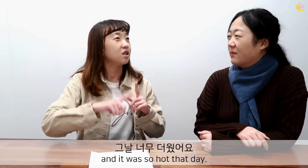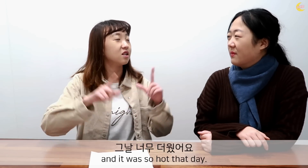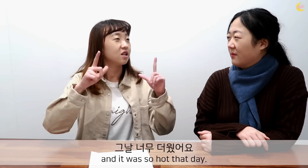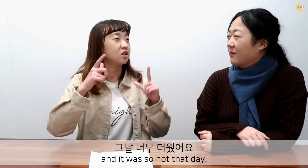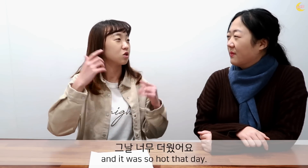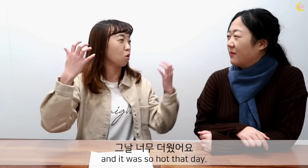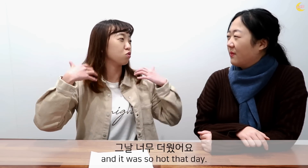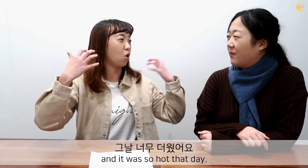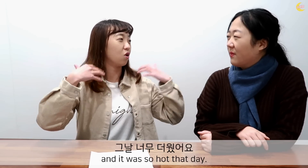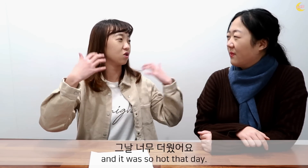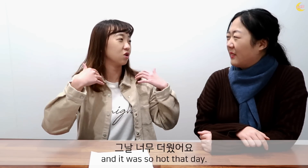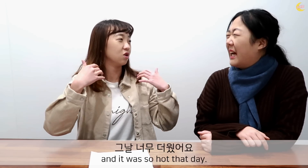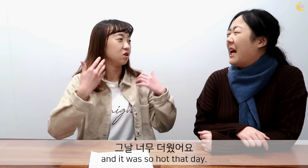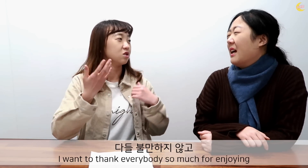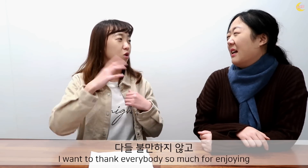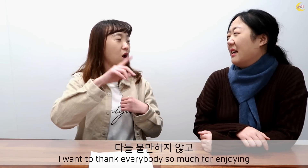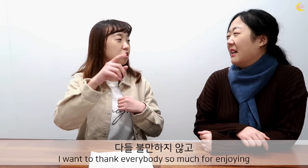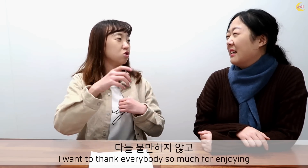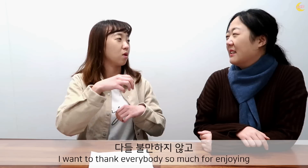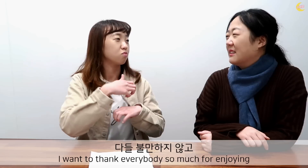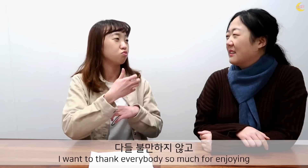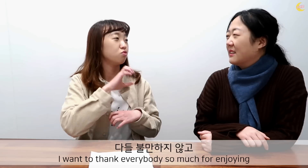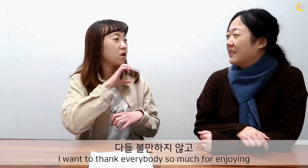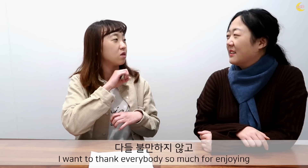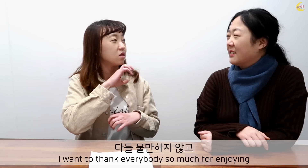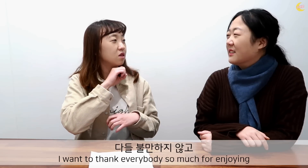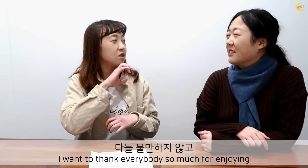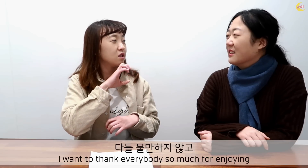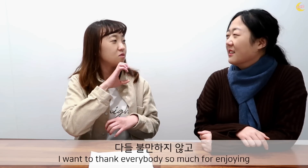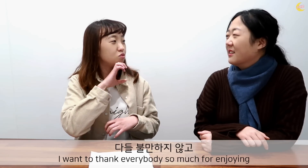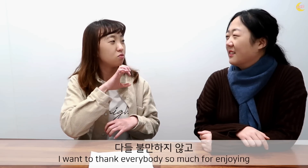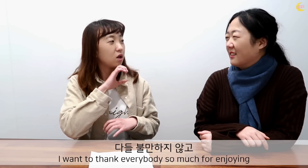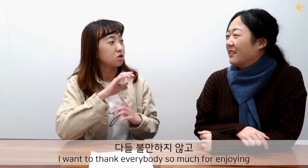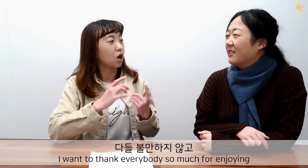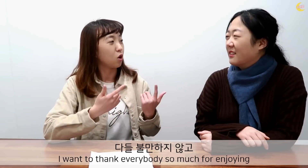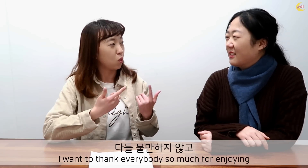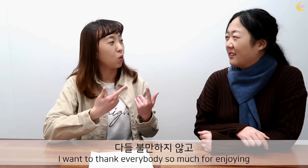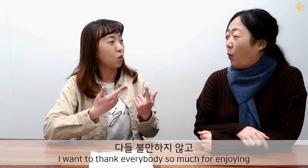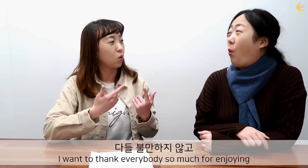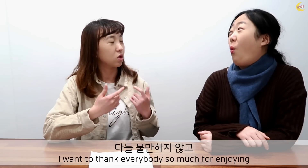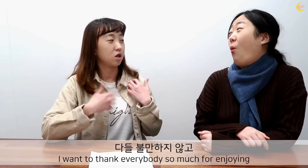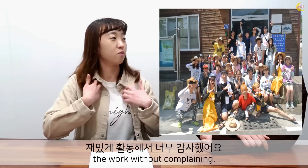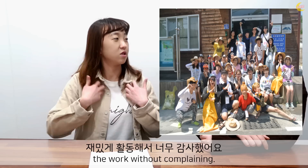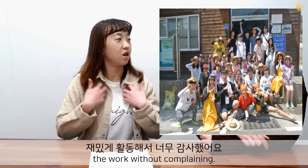and it was so hot that day. I want to thank everybody so much for enjoying